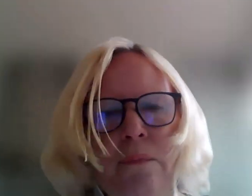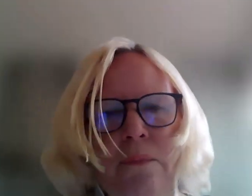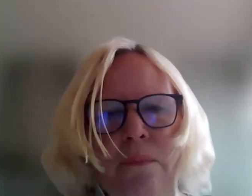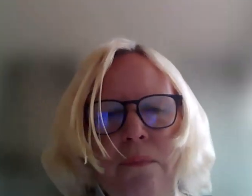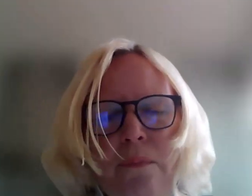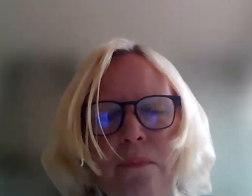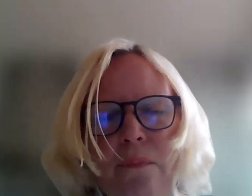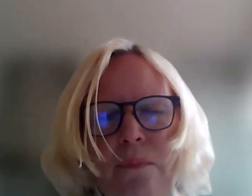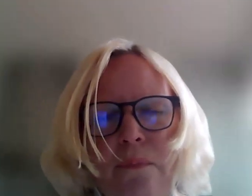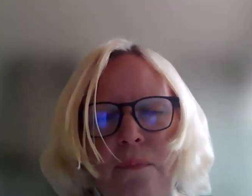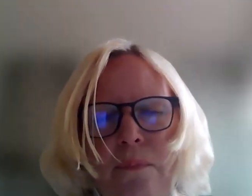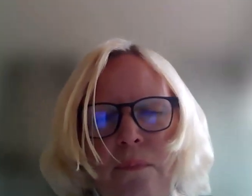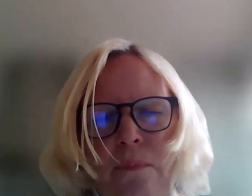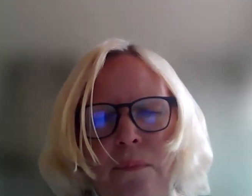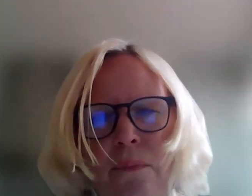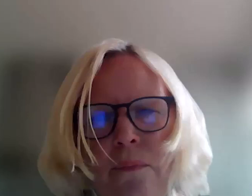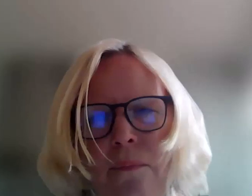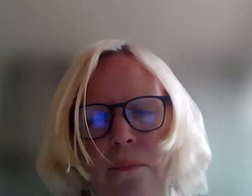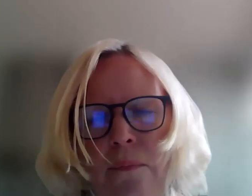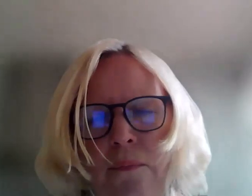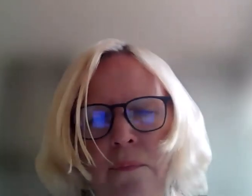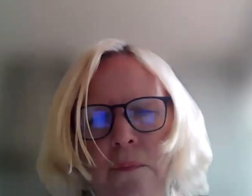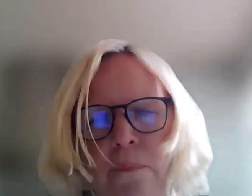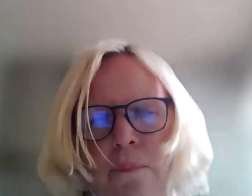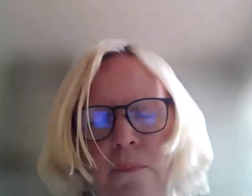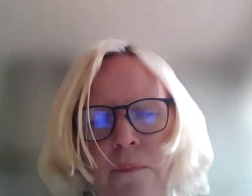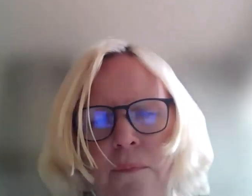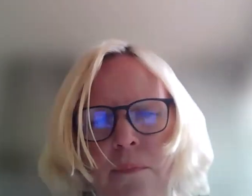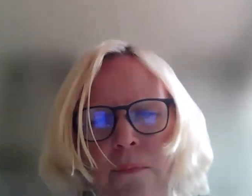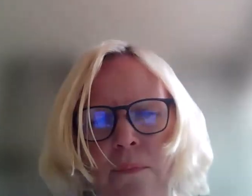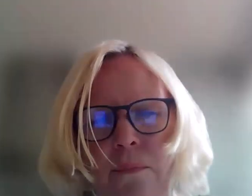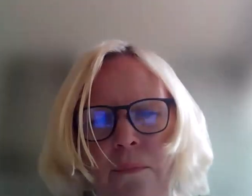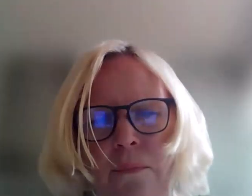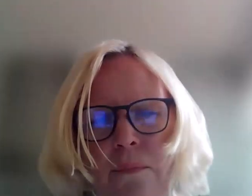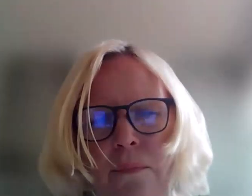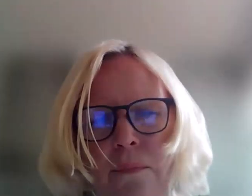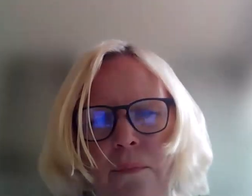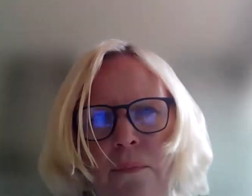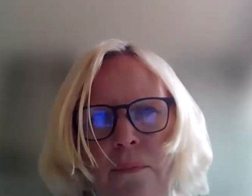Arpana Verma (public health): Thank you so much, Liz. That was a phenomenal